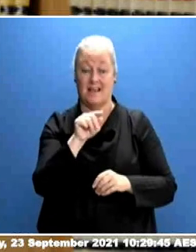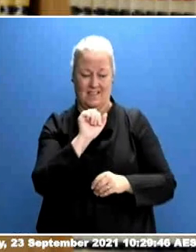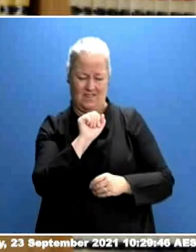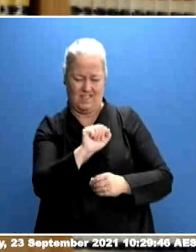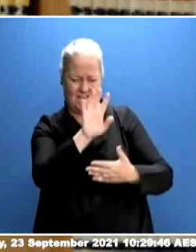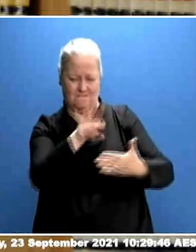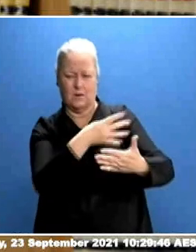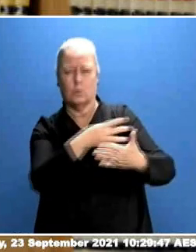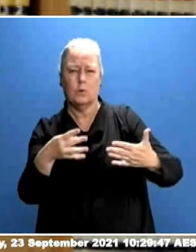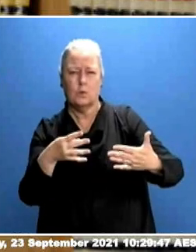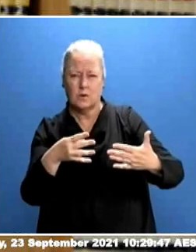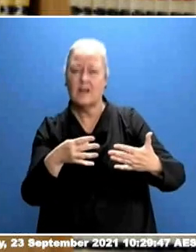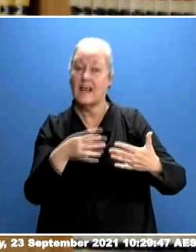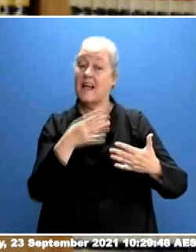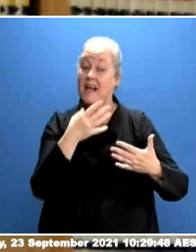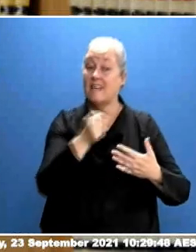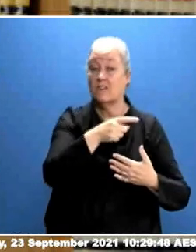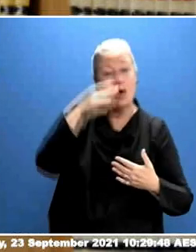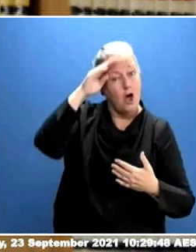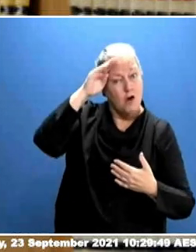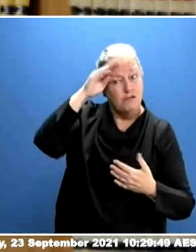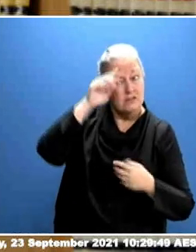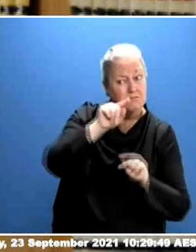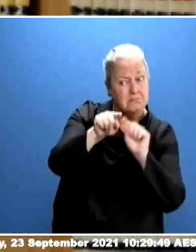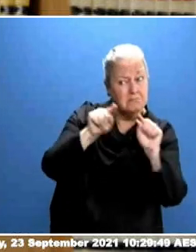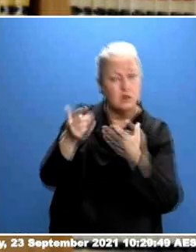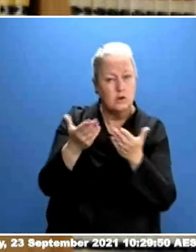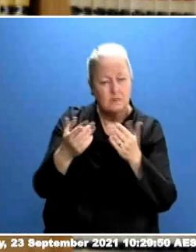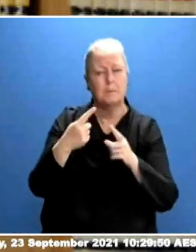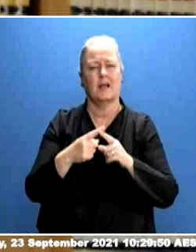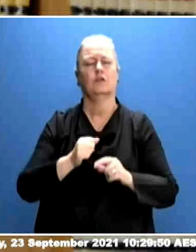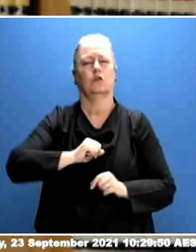in a number of Irish Secure Care services and a couple of the Scottish Secure Care services.